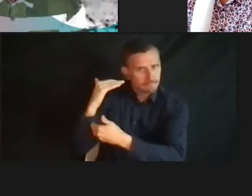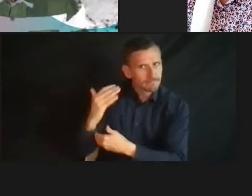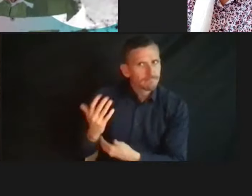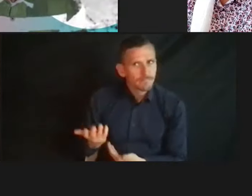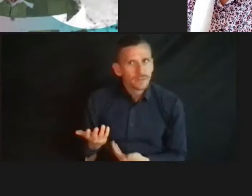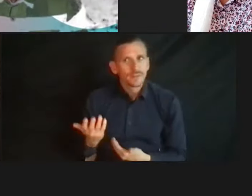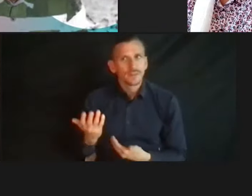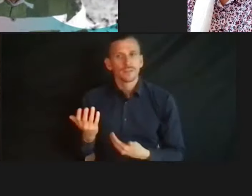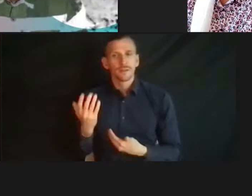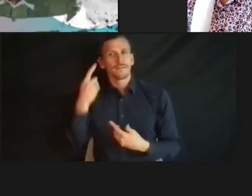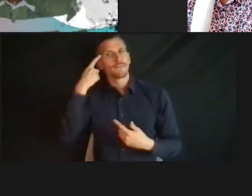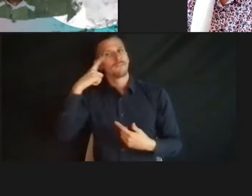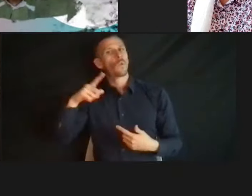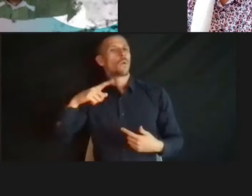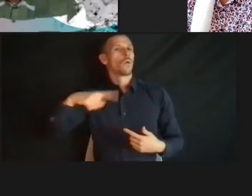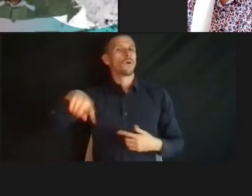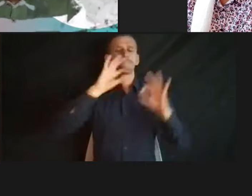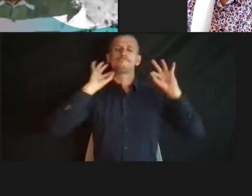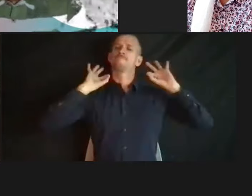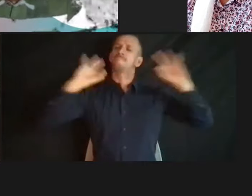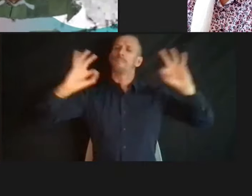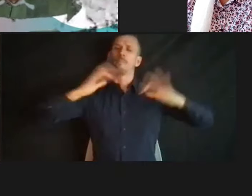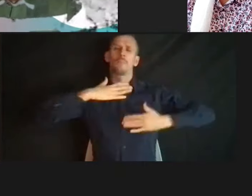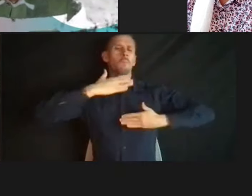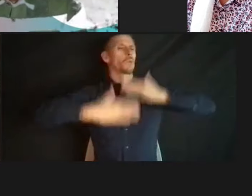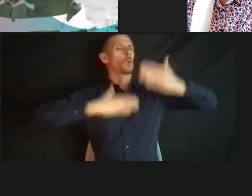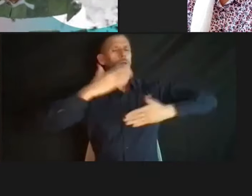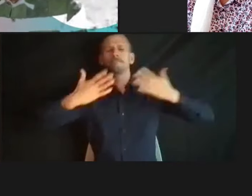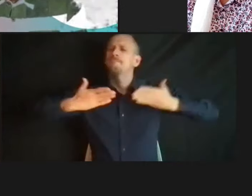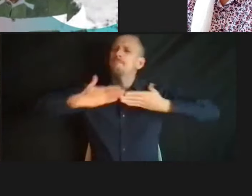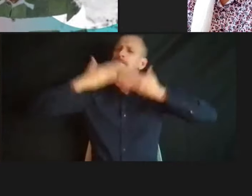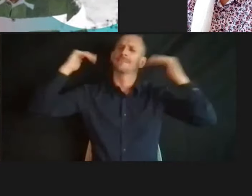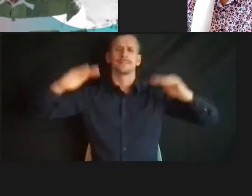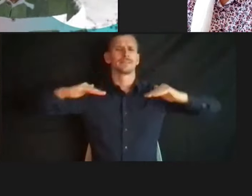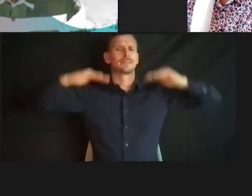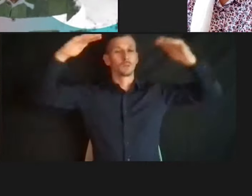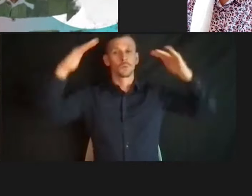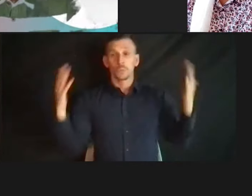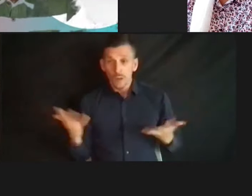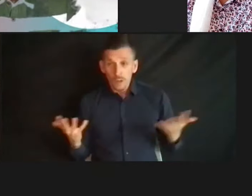could it be reforms, policies, investment in resilient infrastructure? And why do